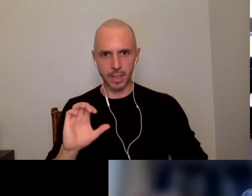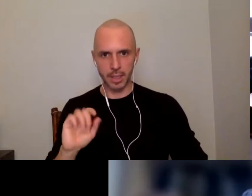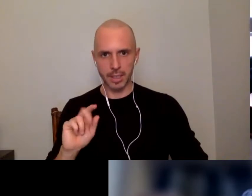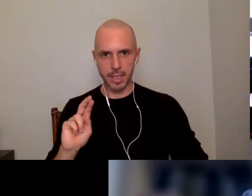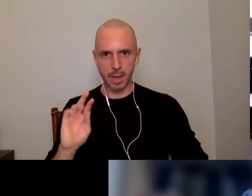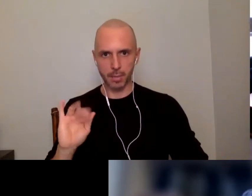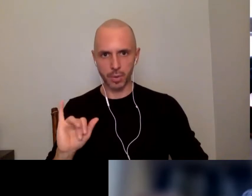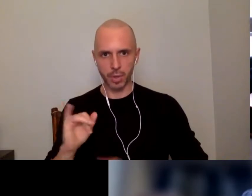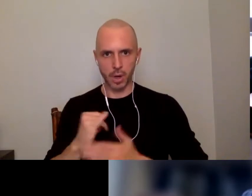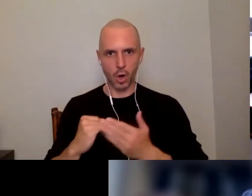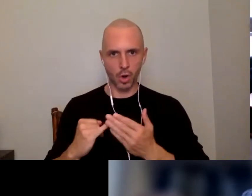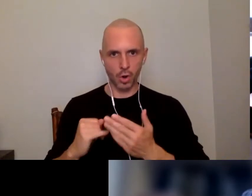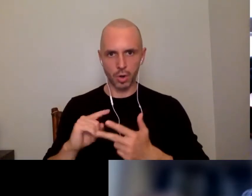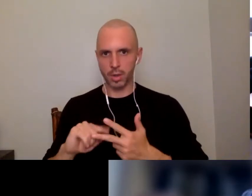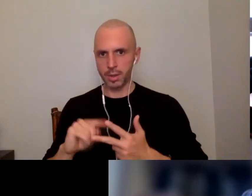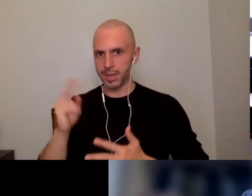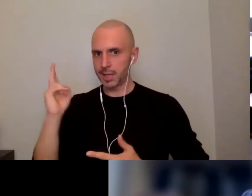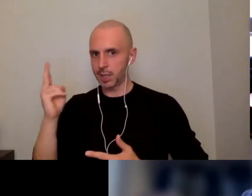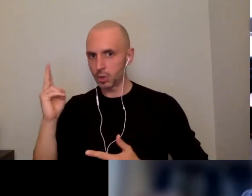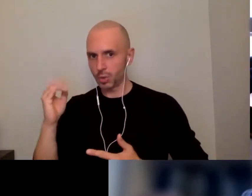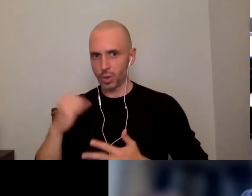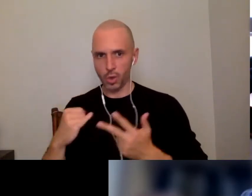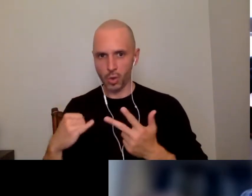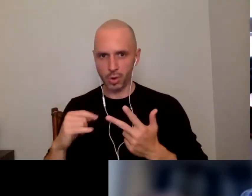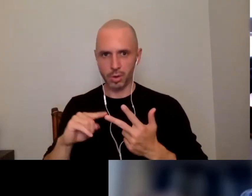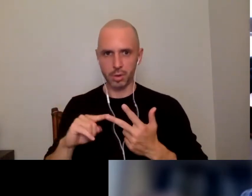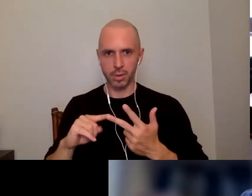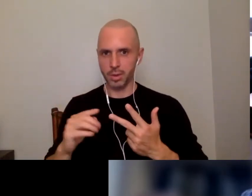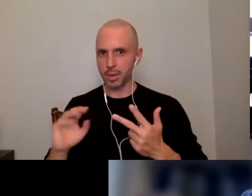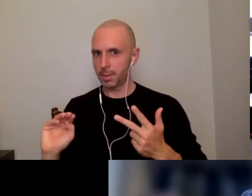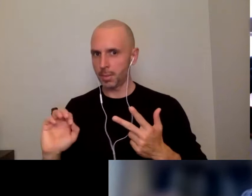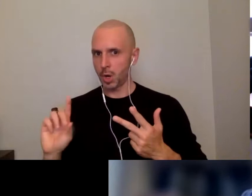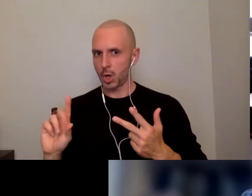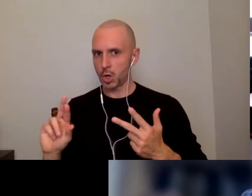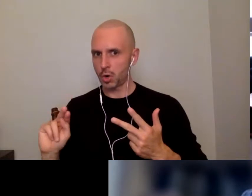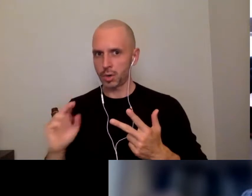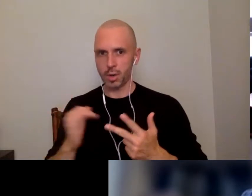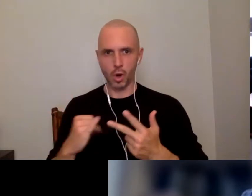art in general has been a great site of inspiration as well as sociocultural politics and